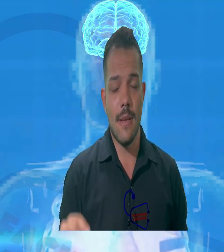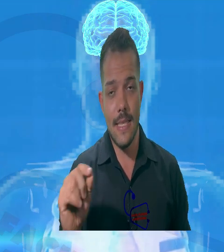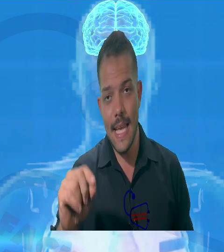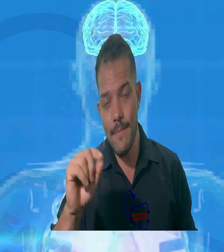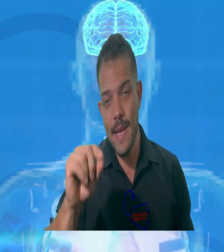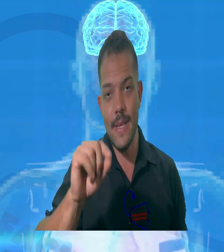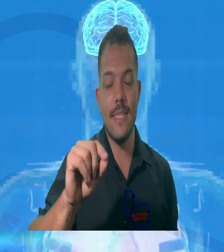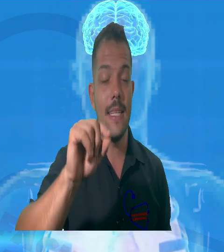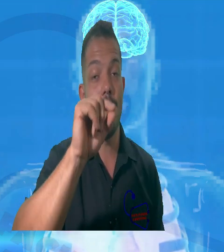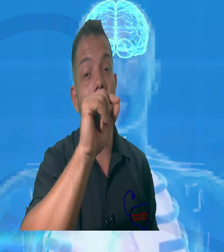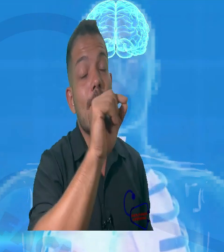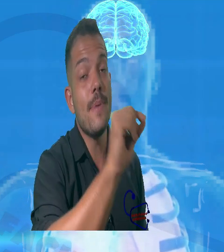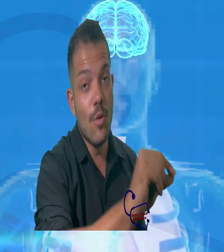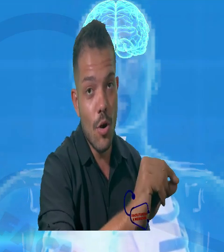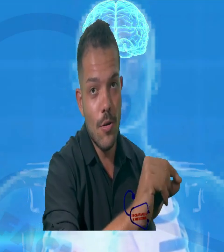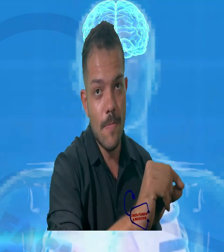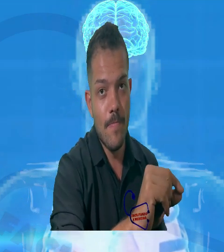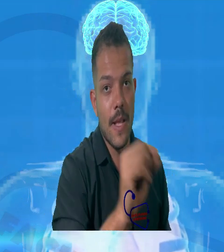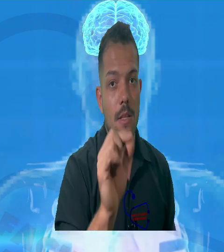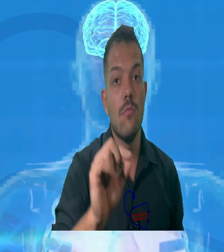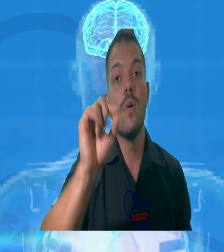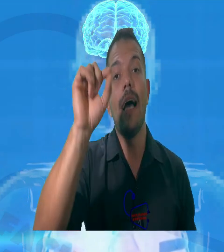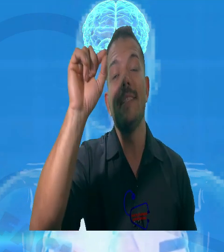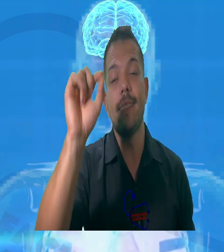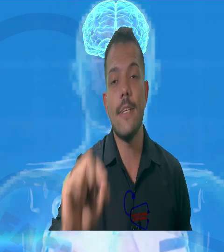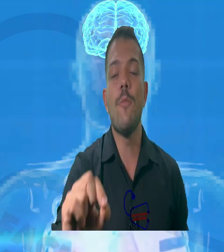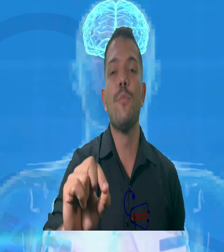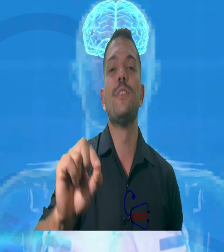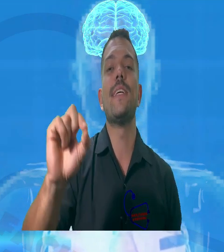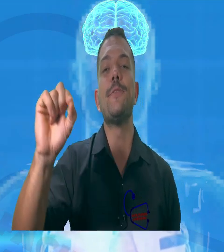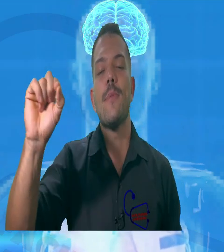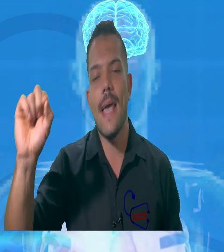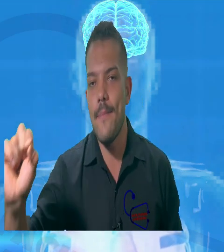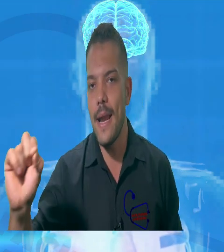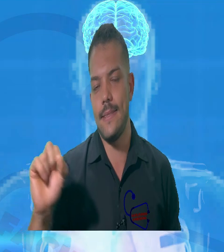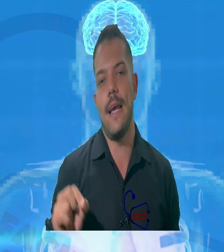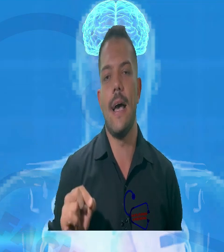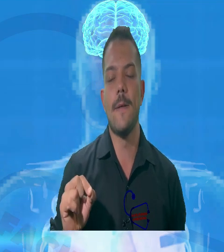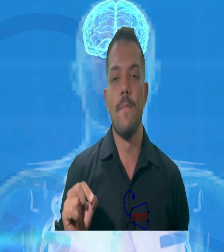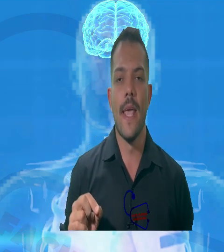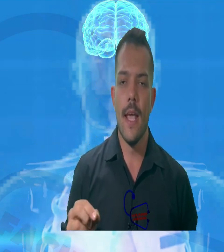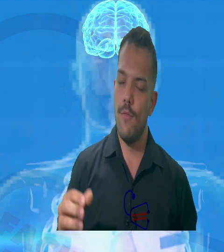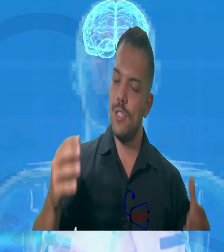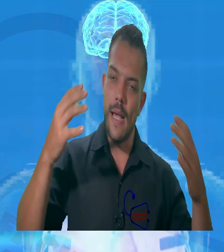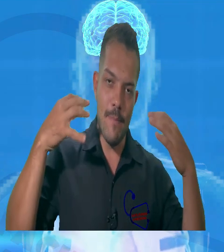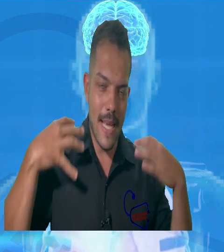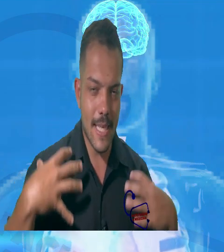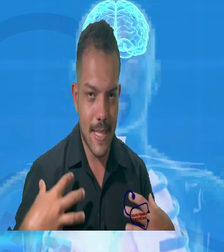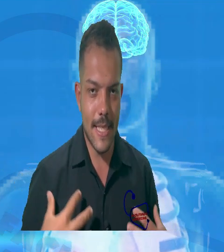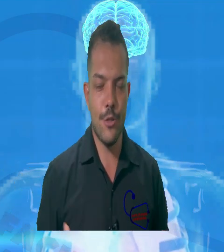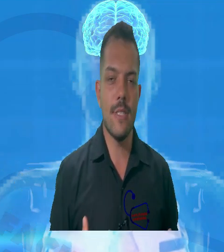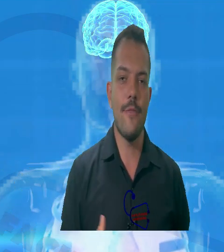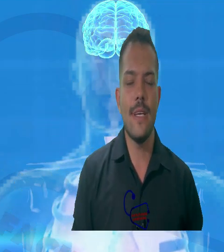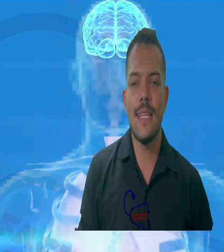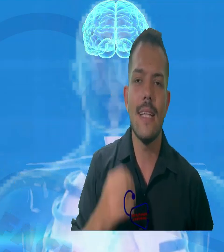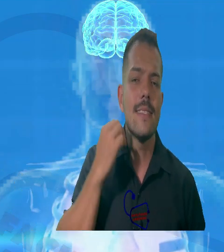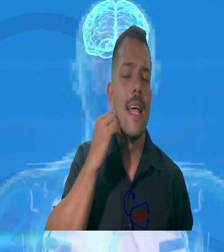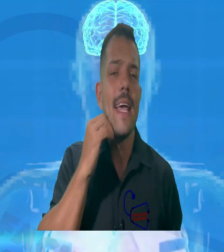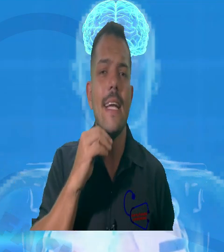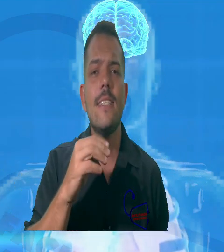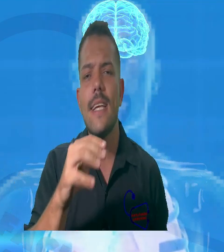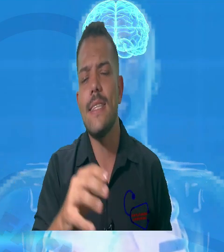it has permethrin for lice so the 5% is for scabies you apply it to the affected areas and in a